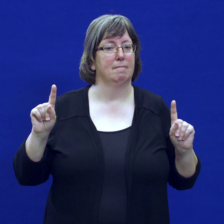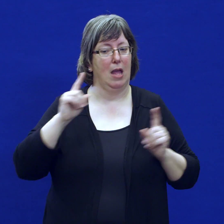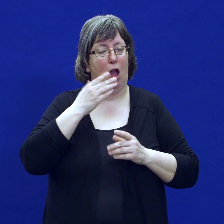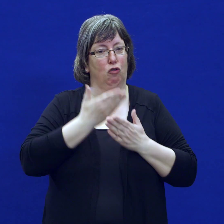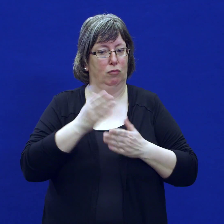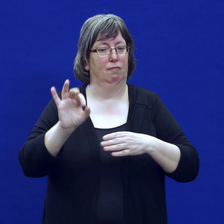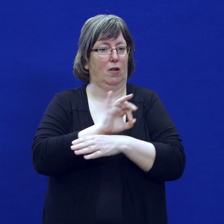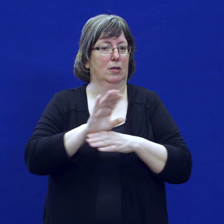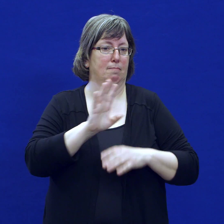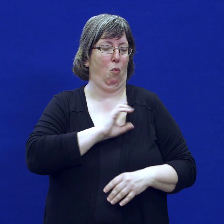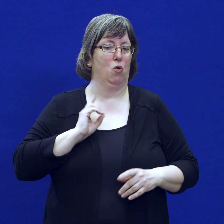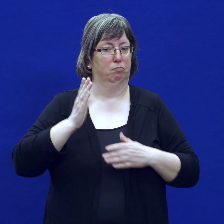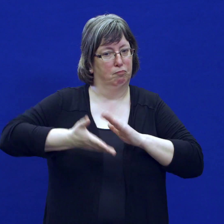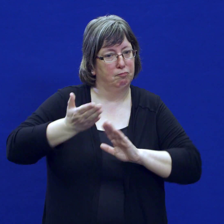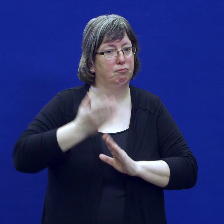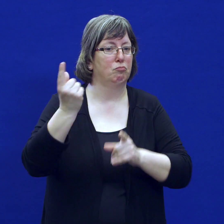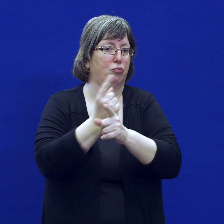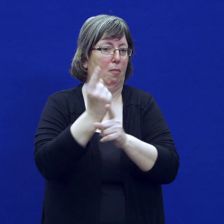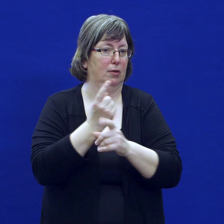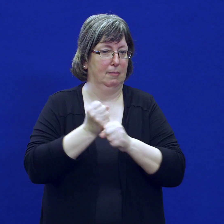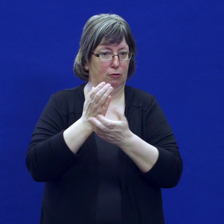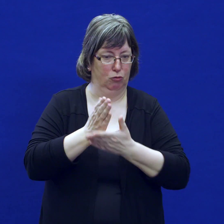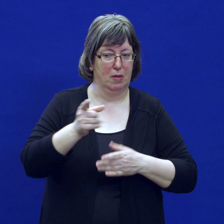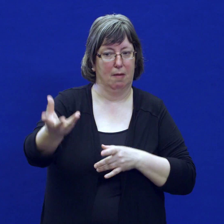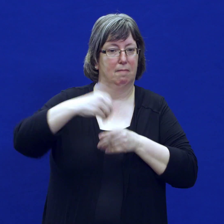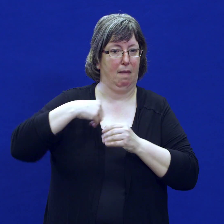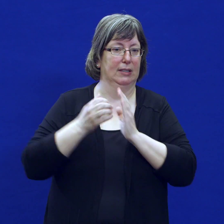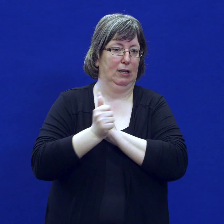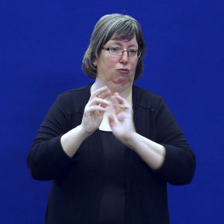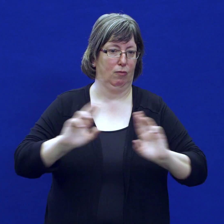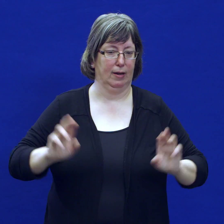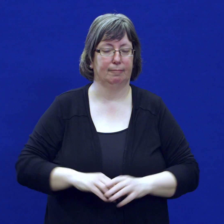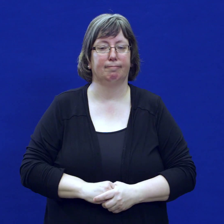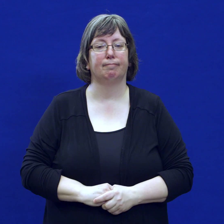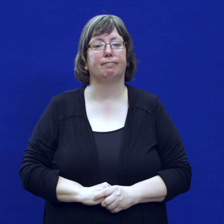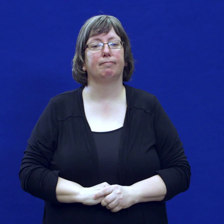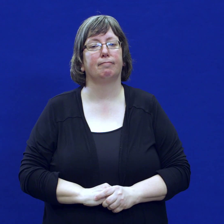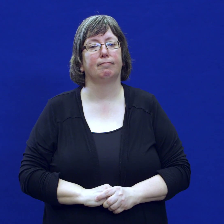functioning board